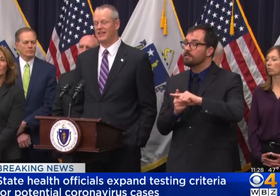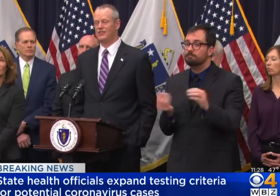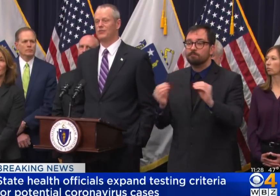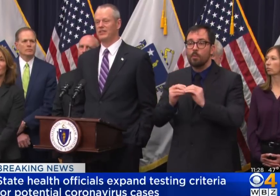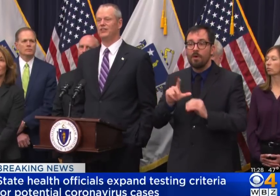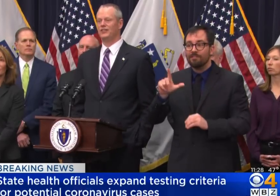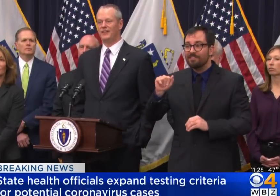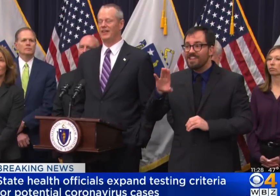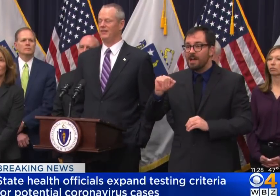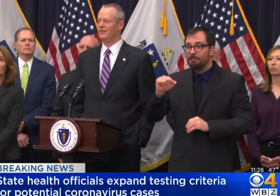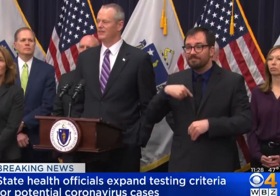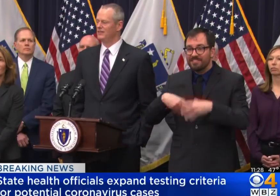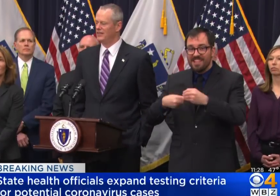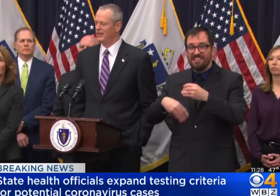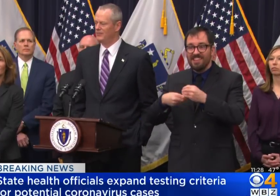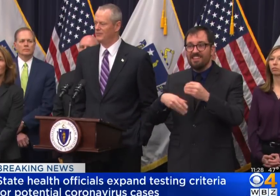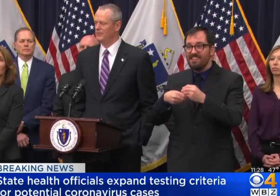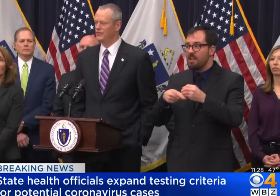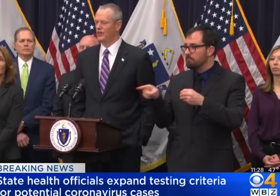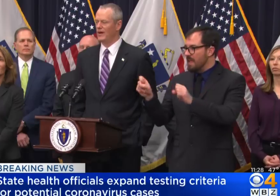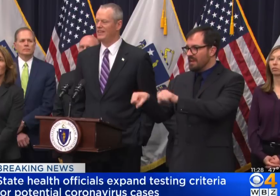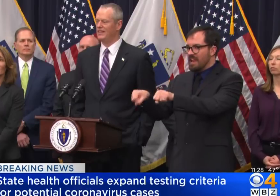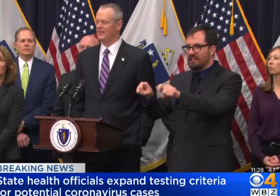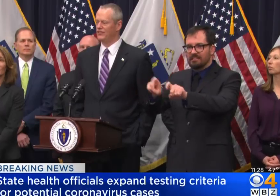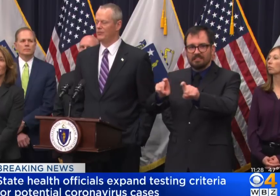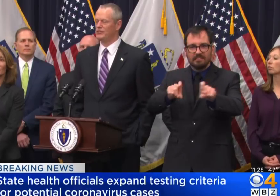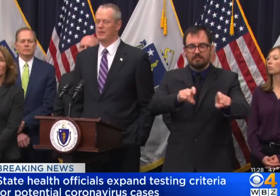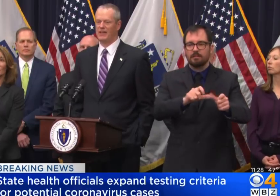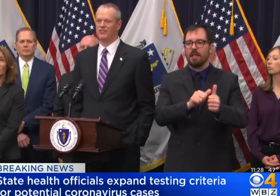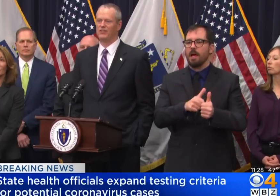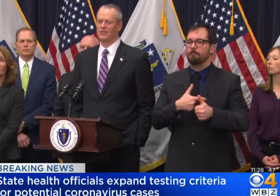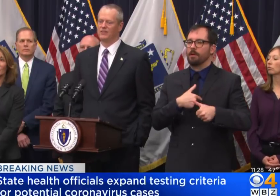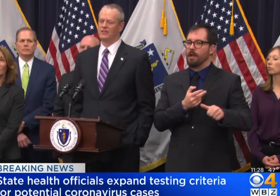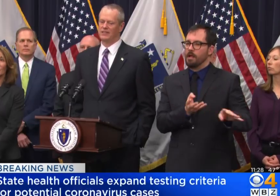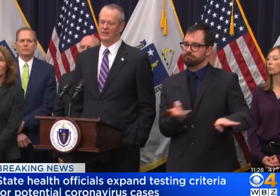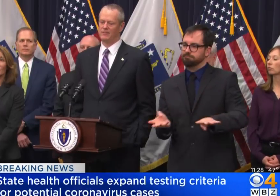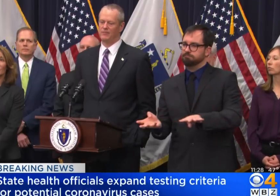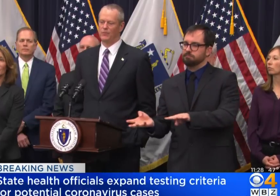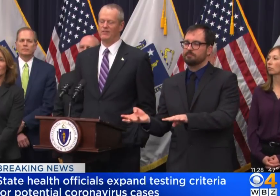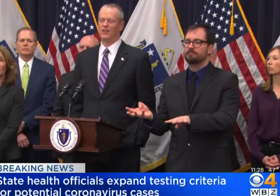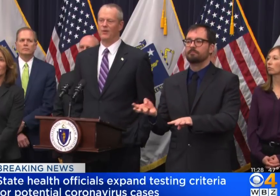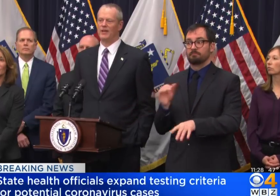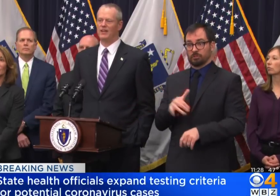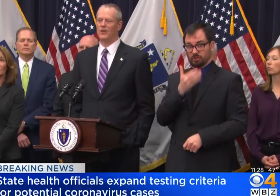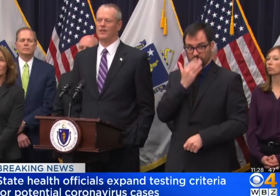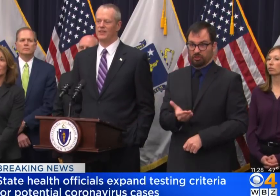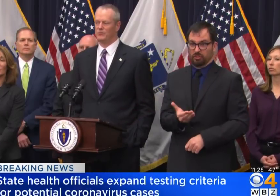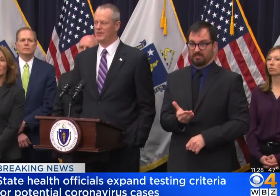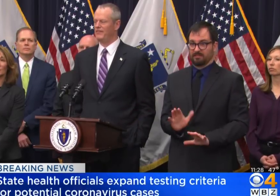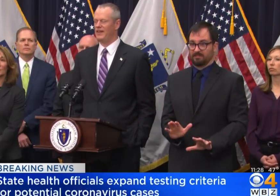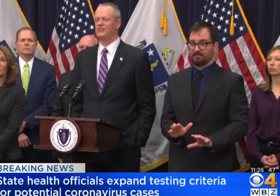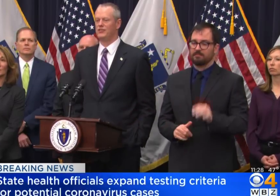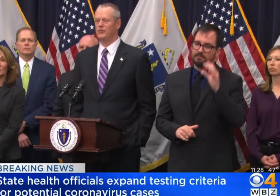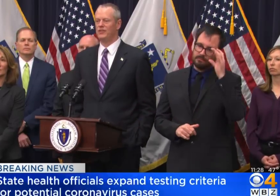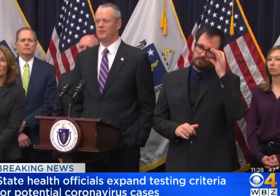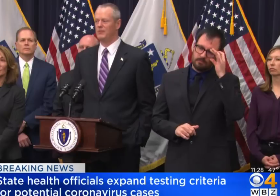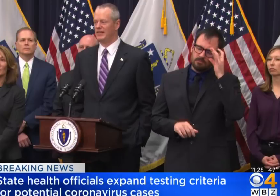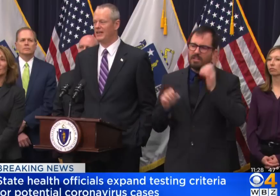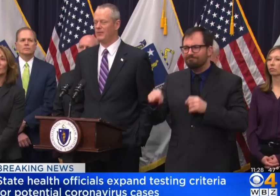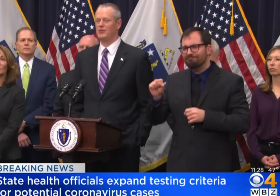THE AVAILABILITY NOW OF OTHER LABS, INCLUDING LABS TO BE ABLE TO TEST, WILL DRAMATICALLY INCREASE OUR ABILITY TO TEST AND THAT IS A GOOD THING.